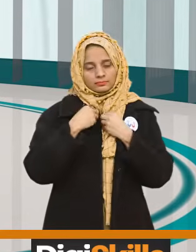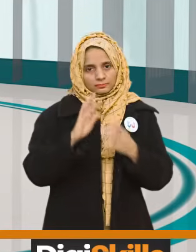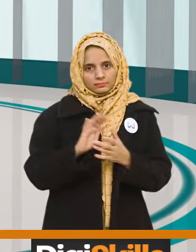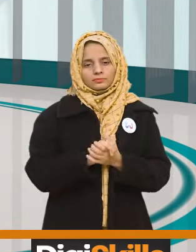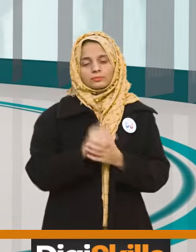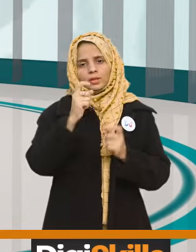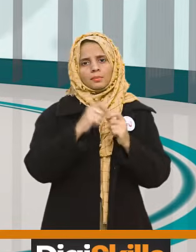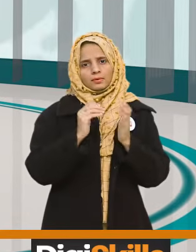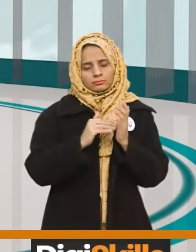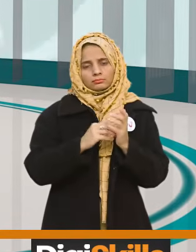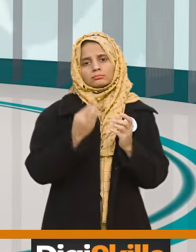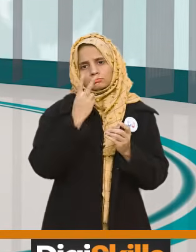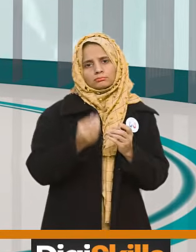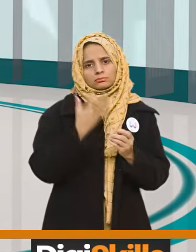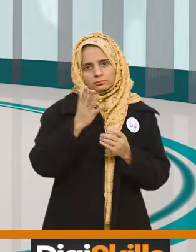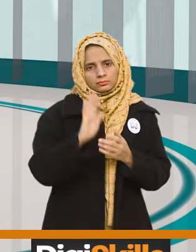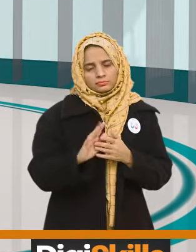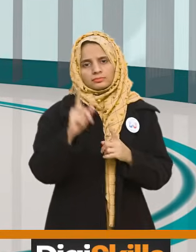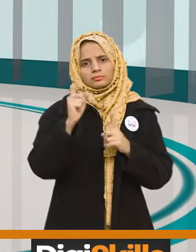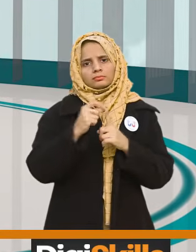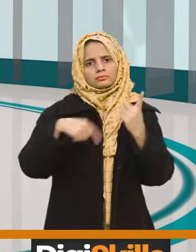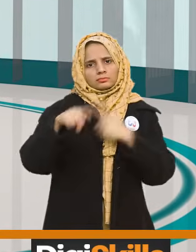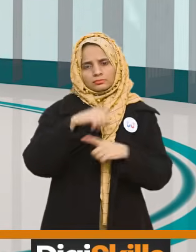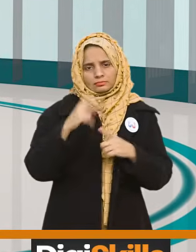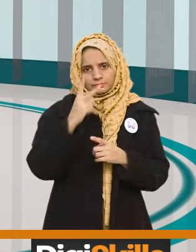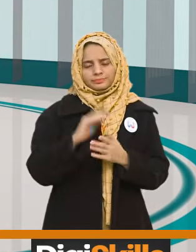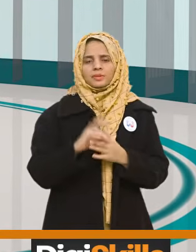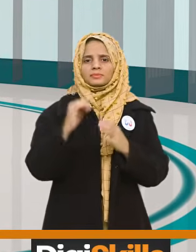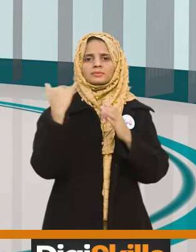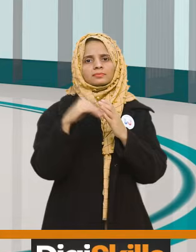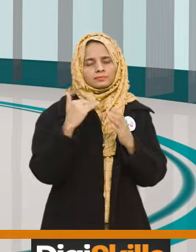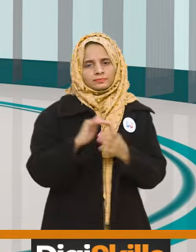seen something good in your bid, in your portfolio, in your profile, in your response, and in